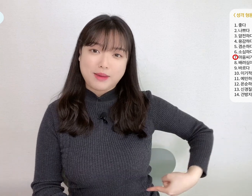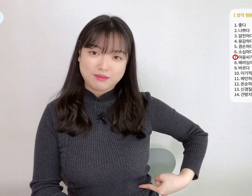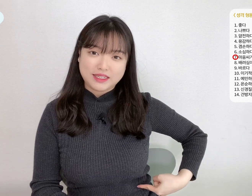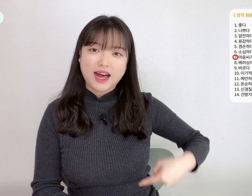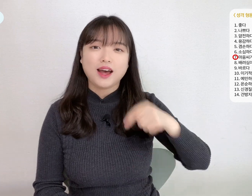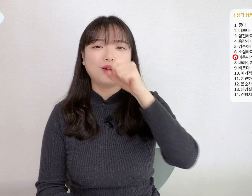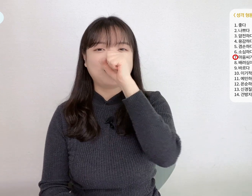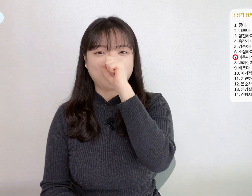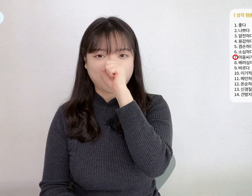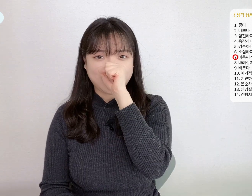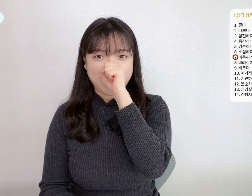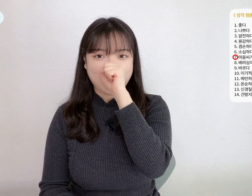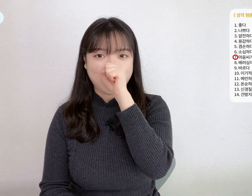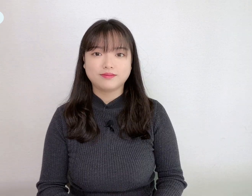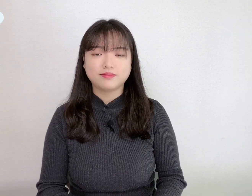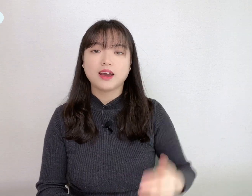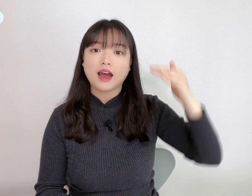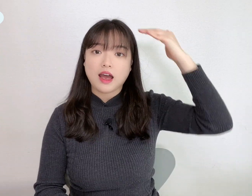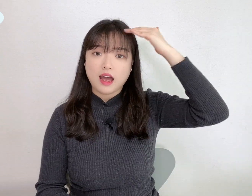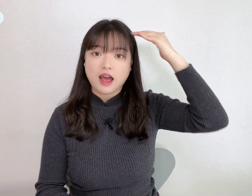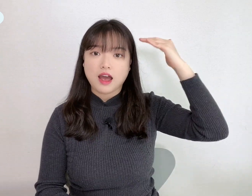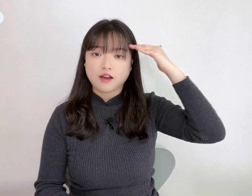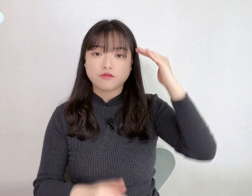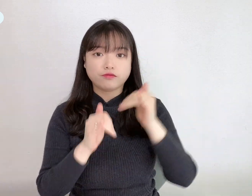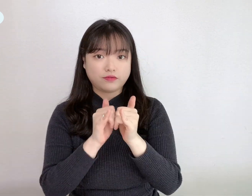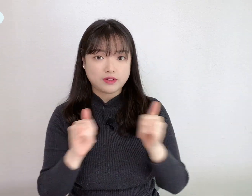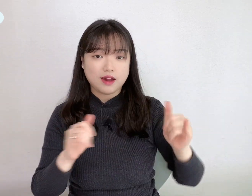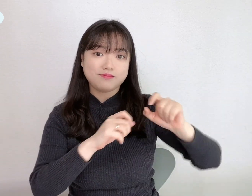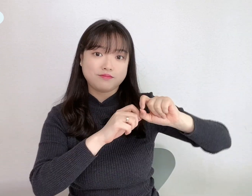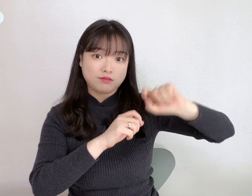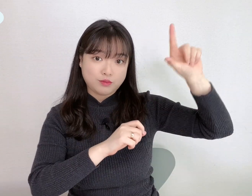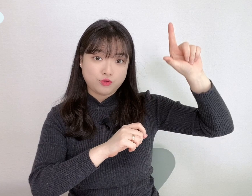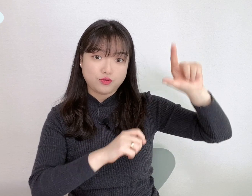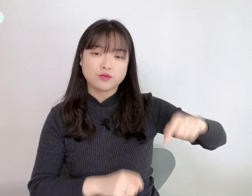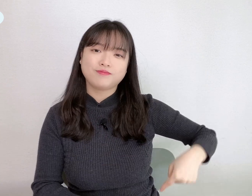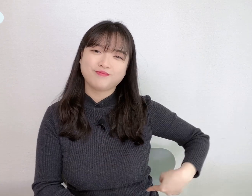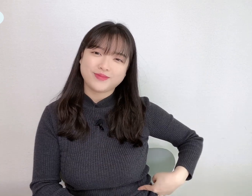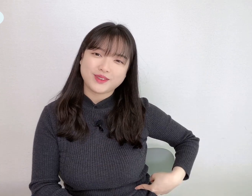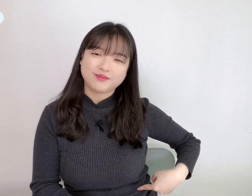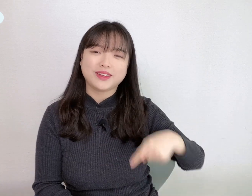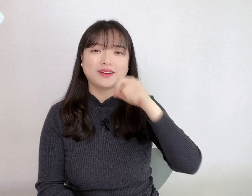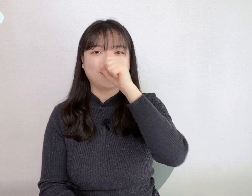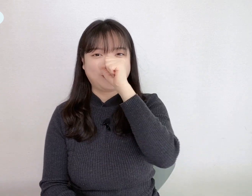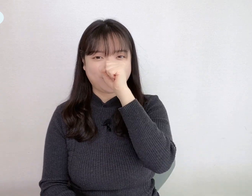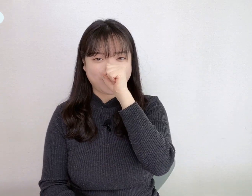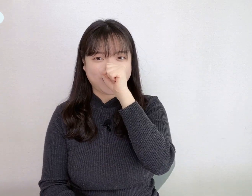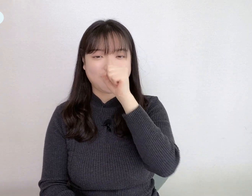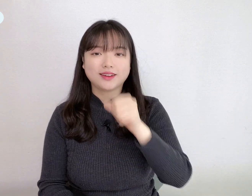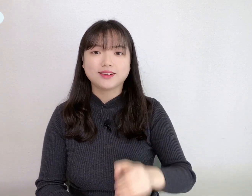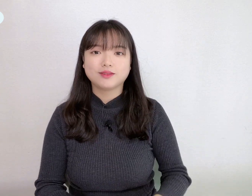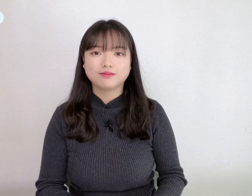[I have a good heart] Most Koreans have a good heart. ( Korean + people + most + good heart )